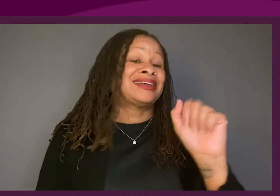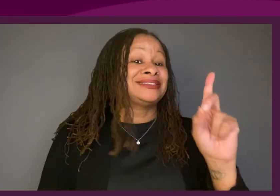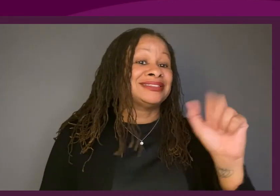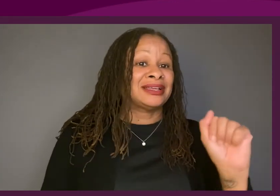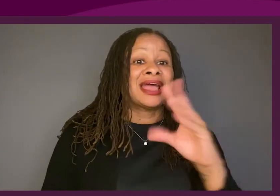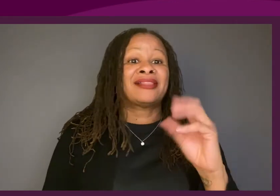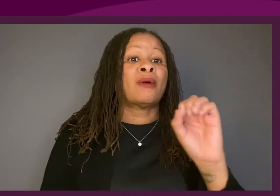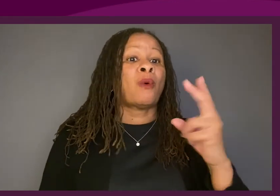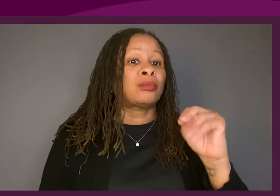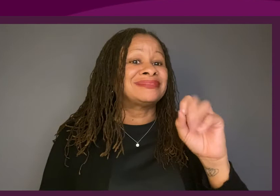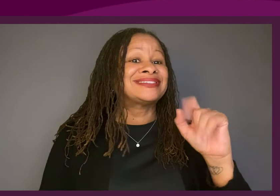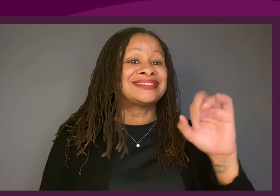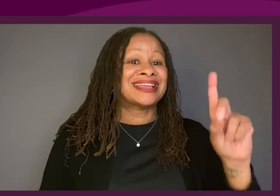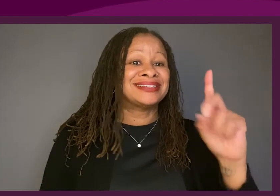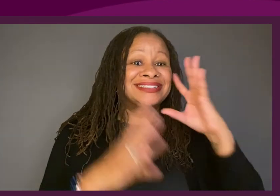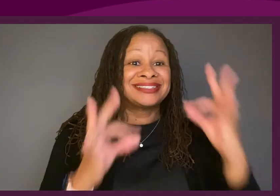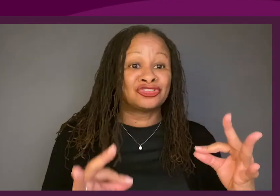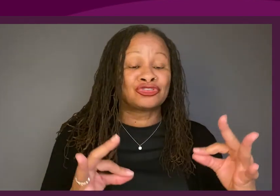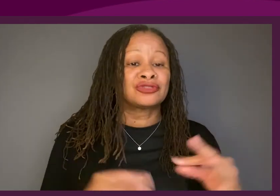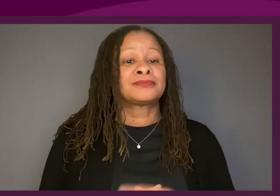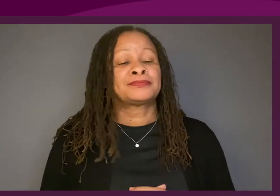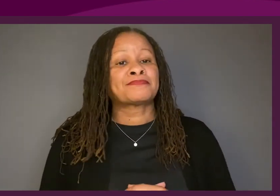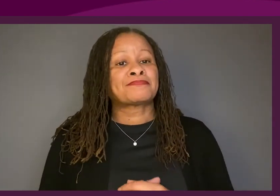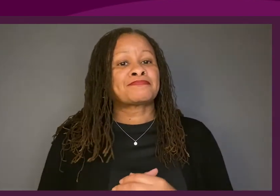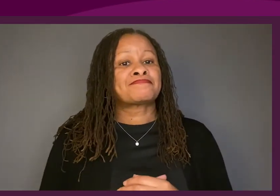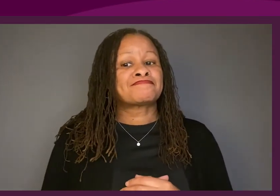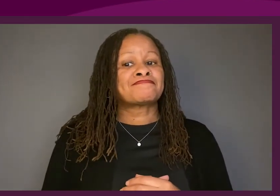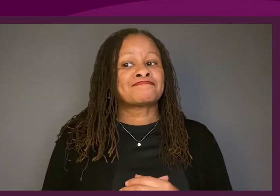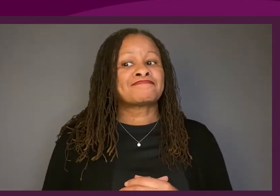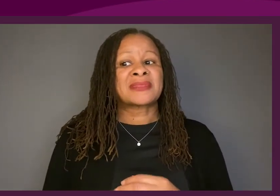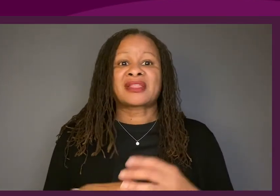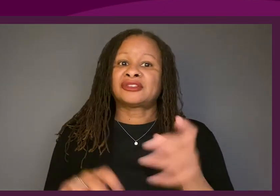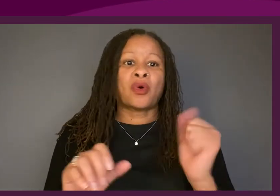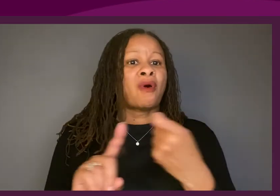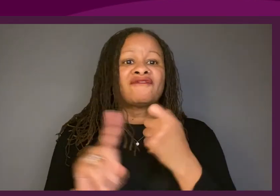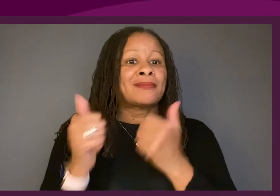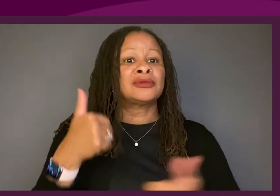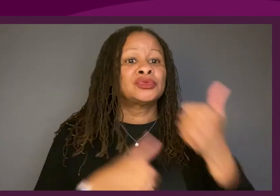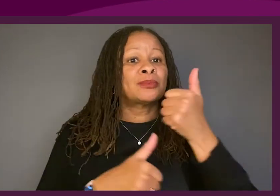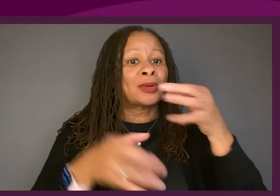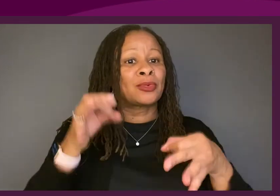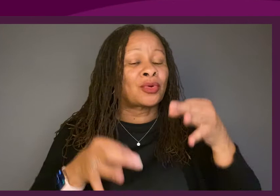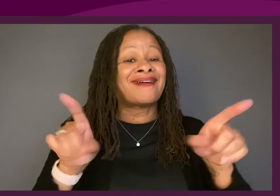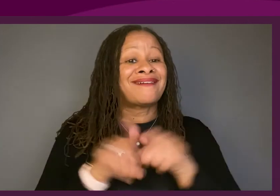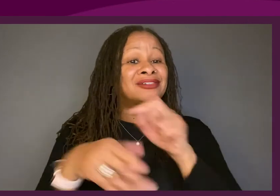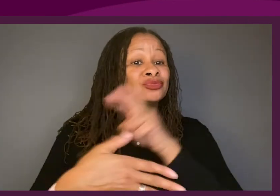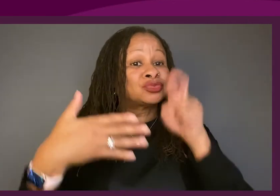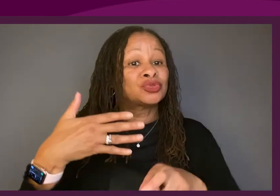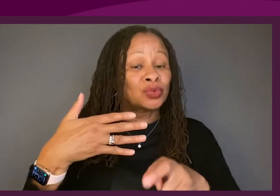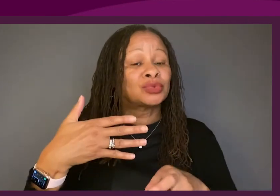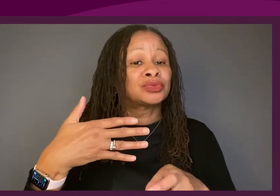Court as a result of the challenge to the Americans with Disabilities Act, there have